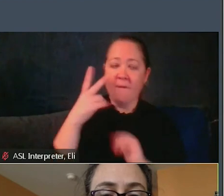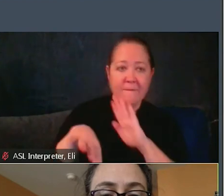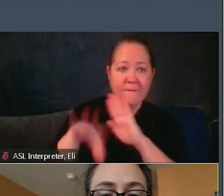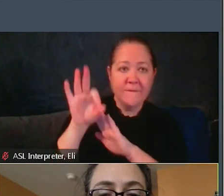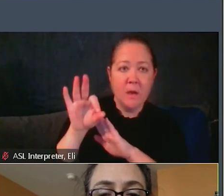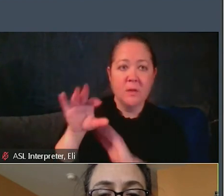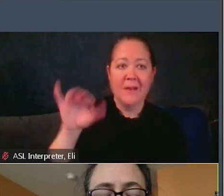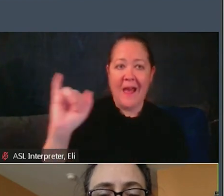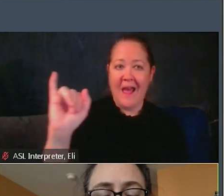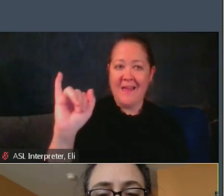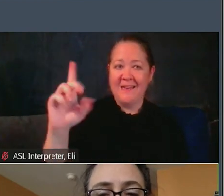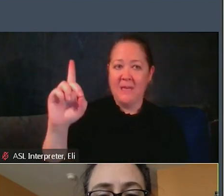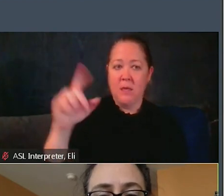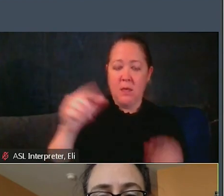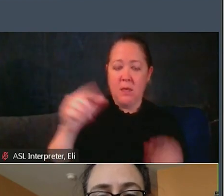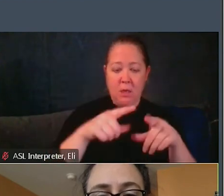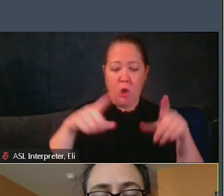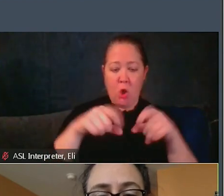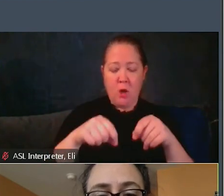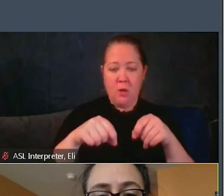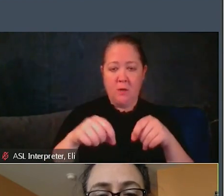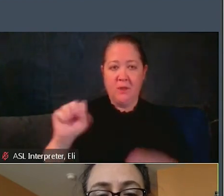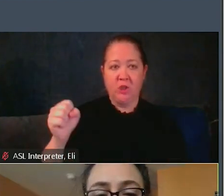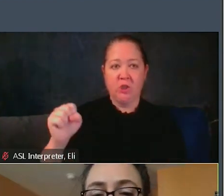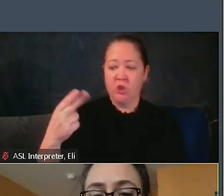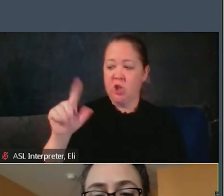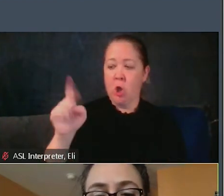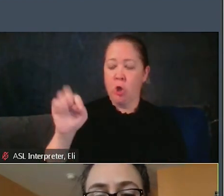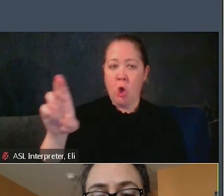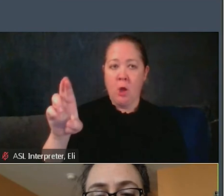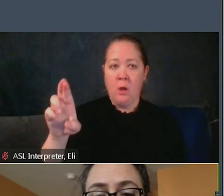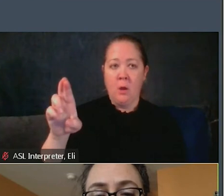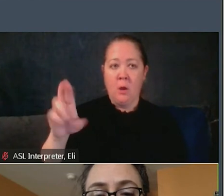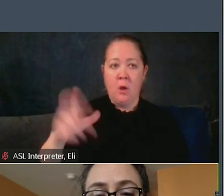I am a quarter mile in the opposite direction of the Metro. I live on a col-de-sac.